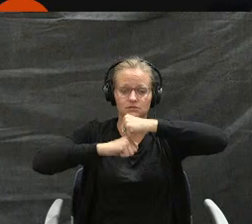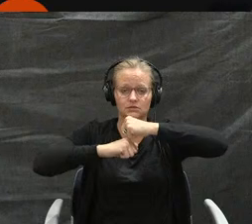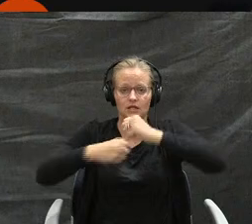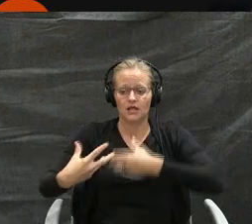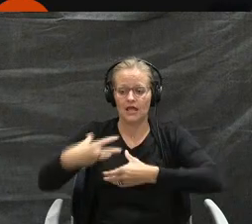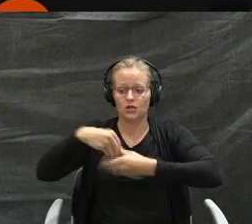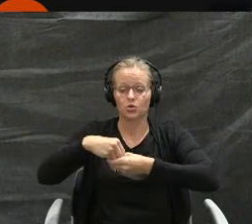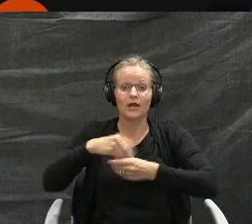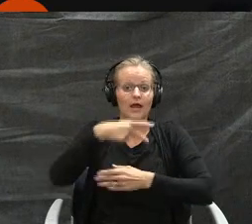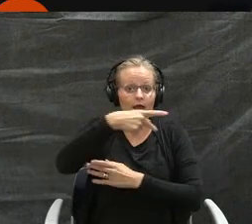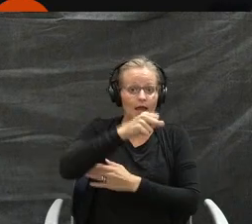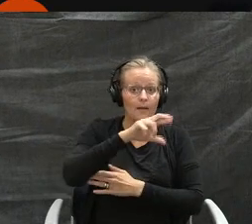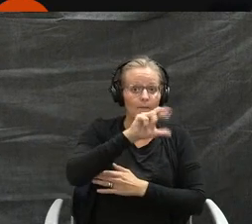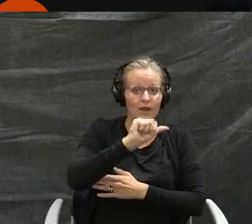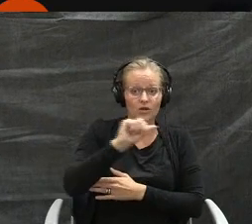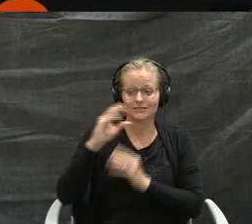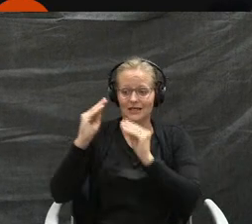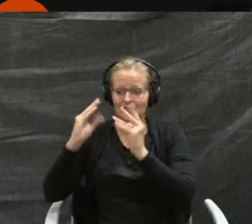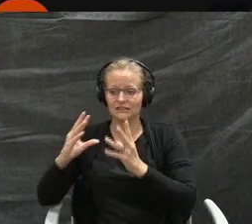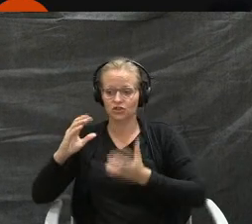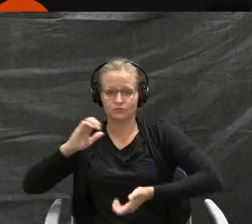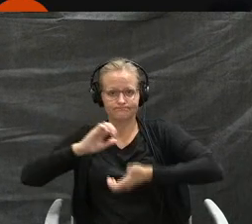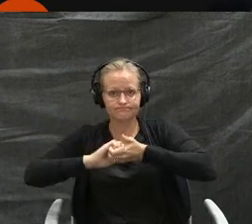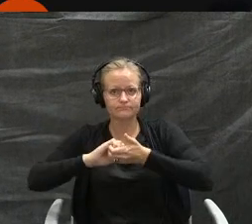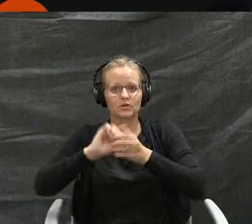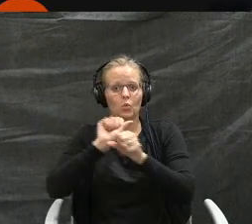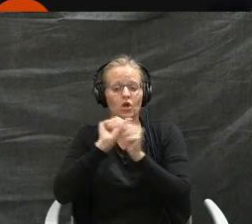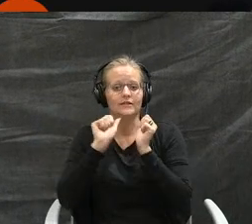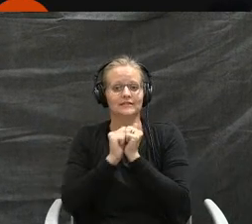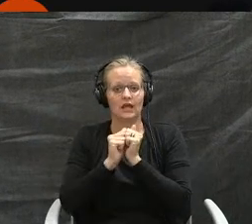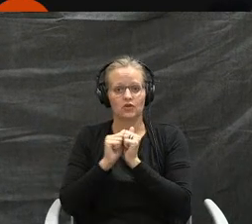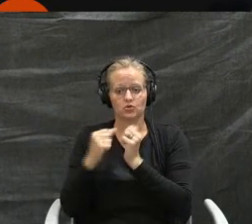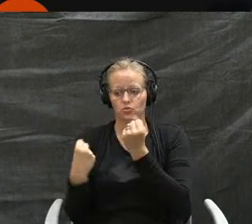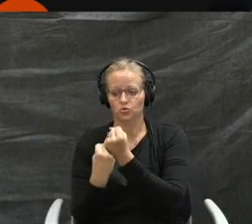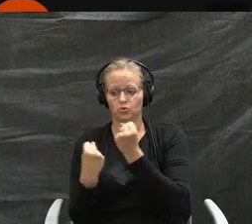teachers working together to support students learning in early elementary grades.